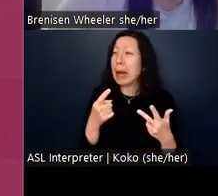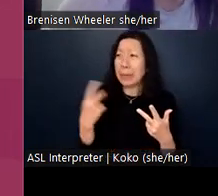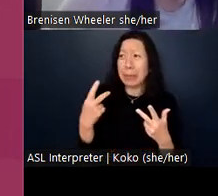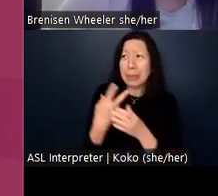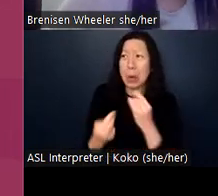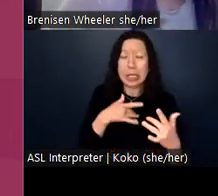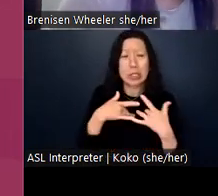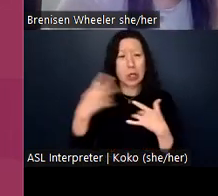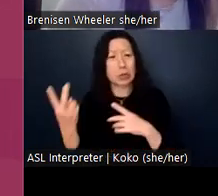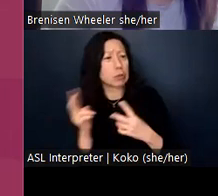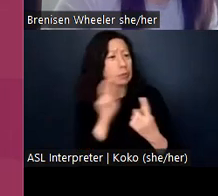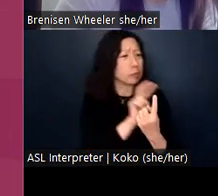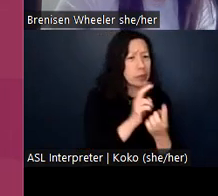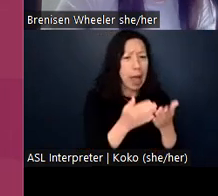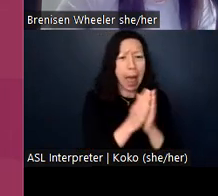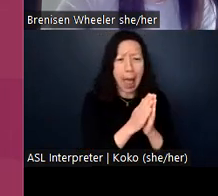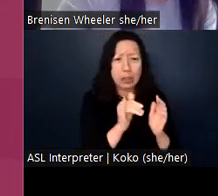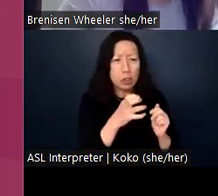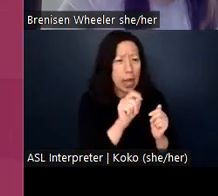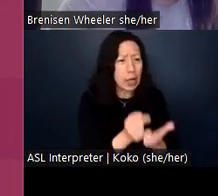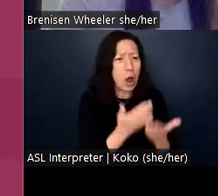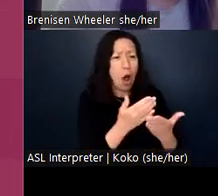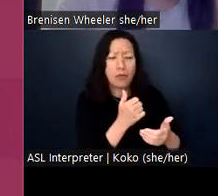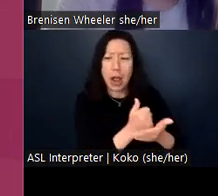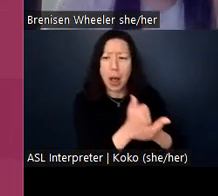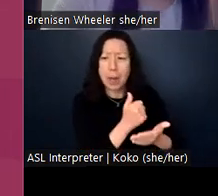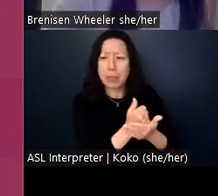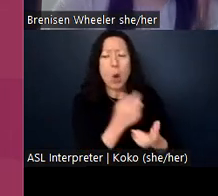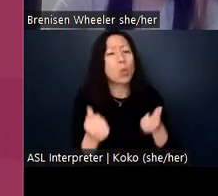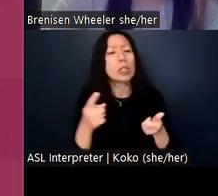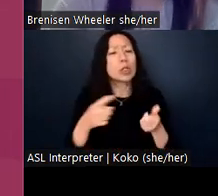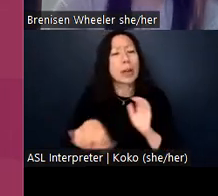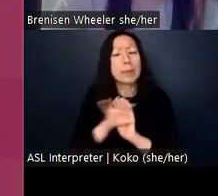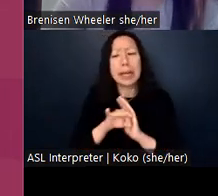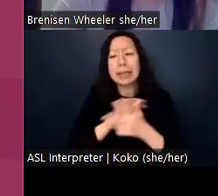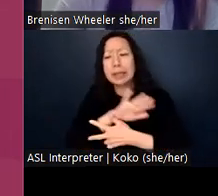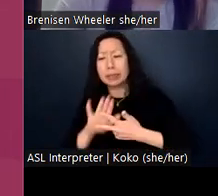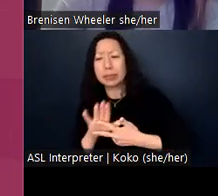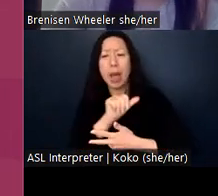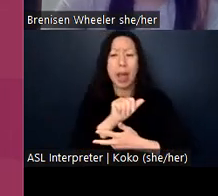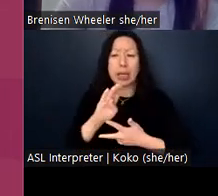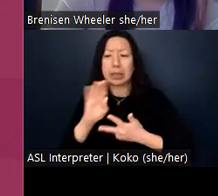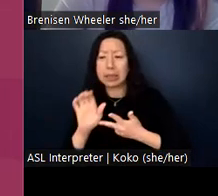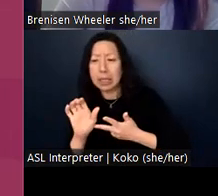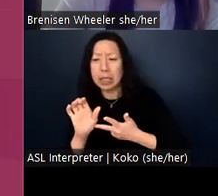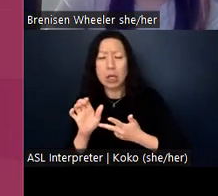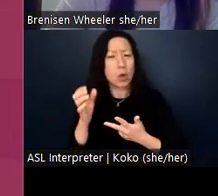in that same request? 13:16:54 Let us know why you would choose that option again that process! 13:16:58 What would you want to know? What